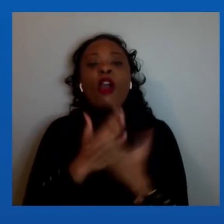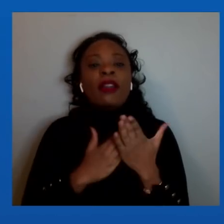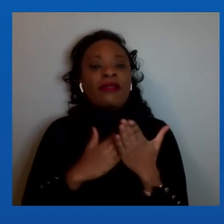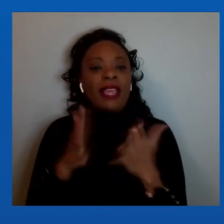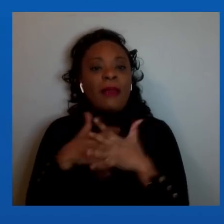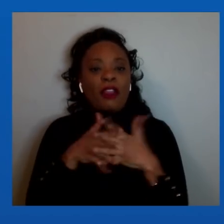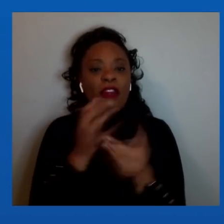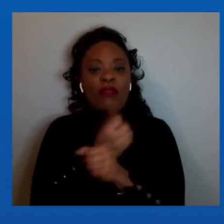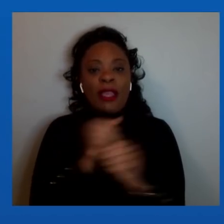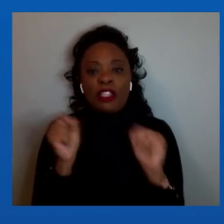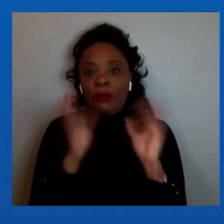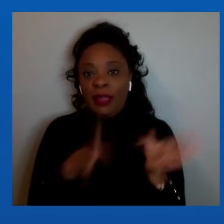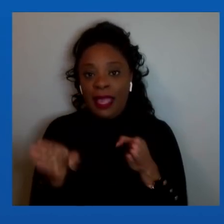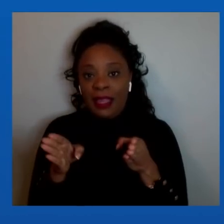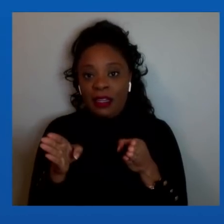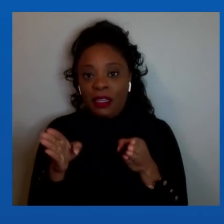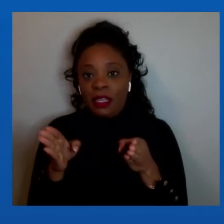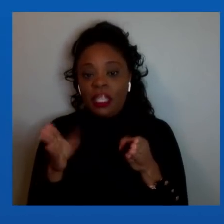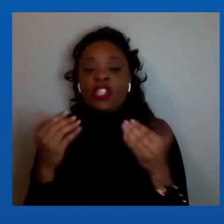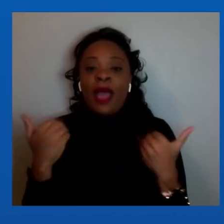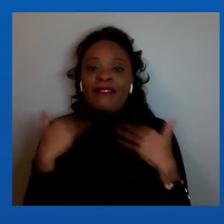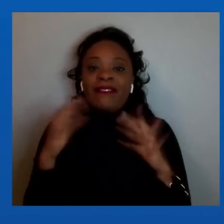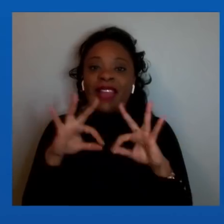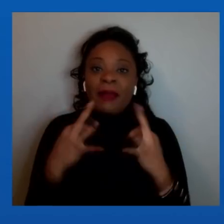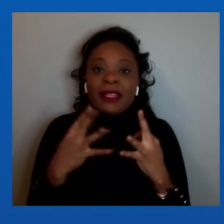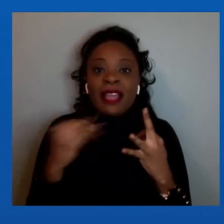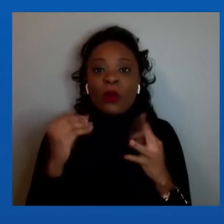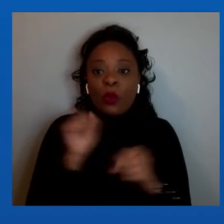to give families and working people a little help.